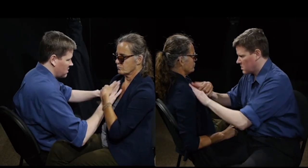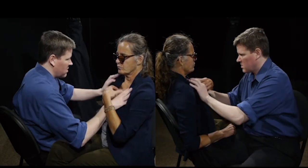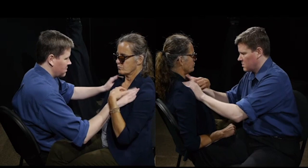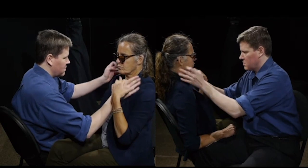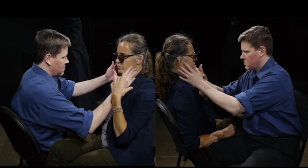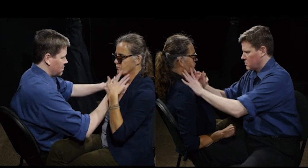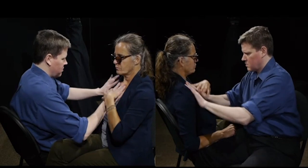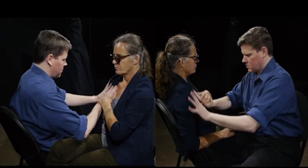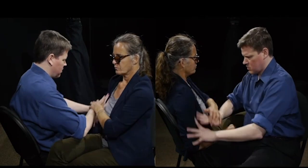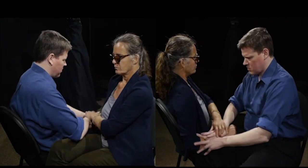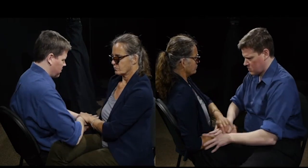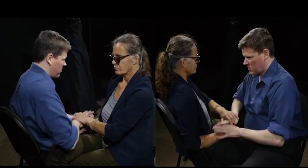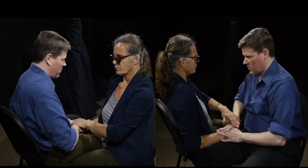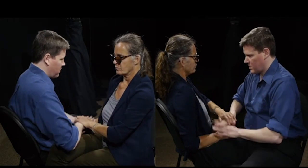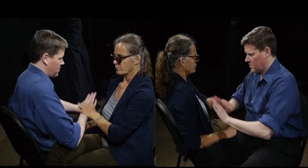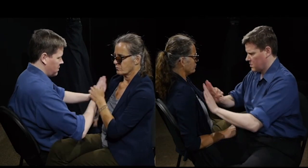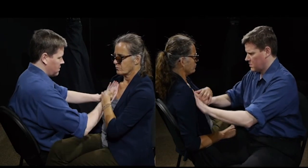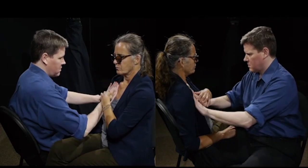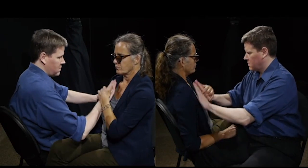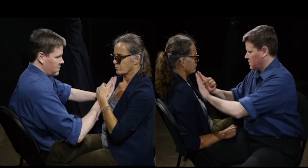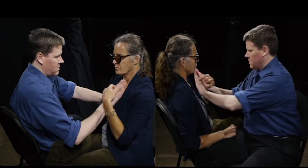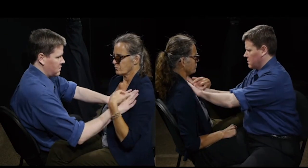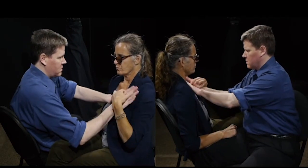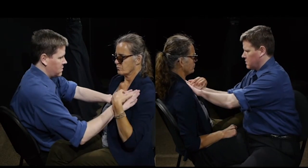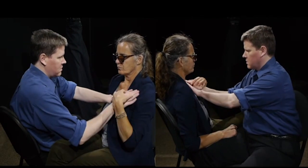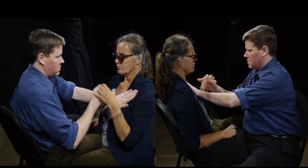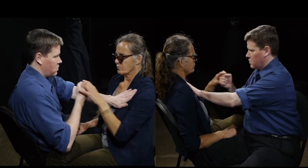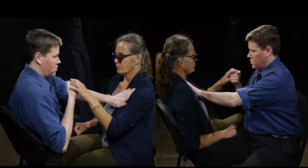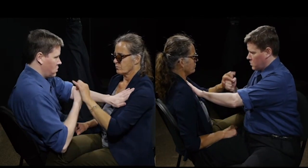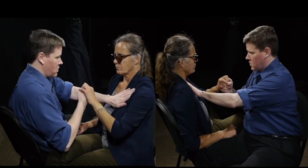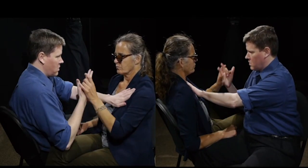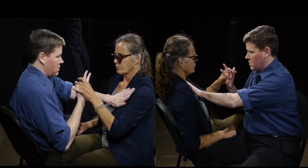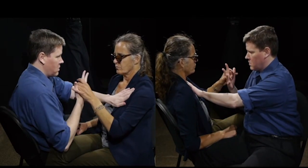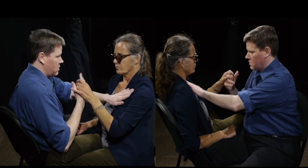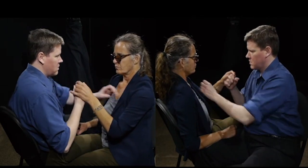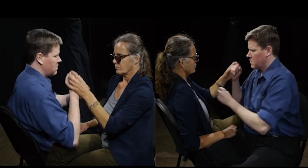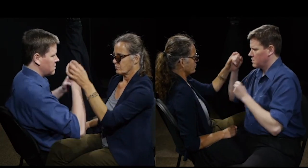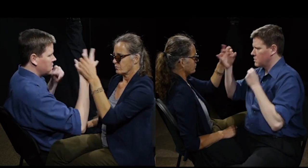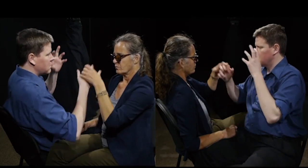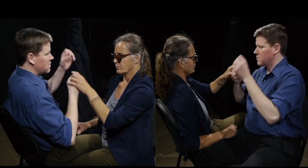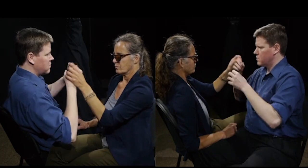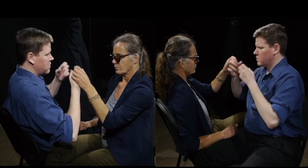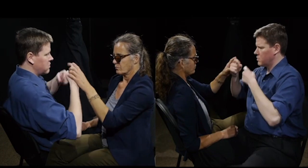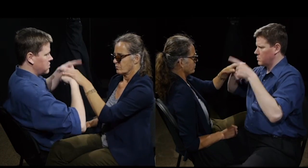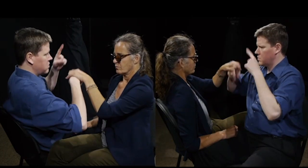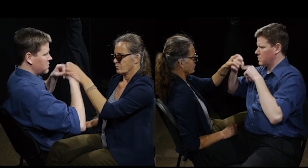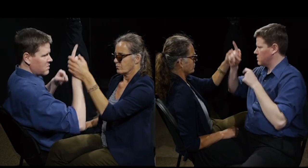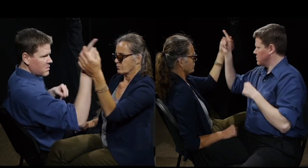that distinguishes Protactile from ASL is that Protactile is rooted in contact space.